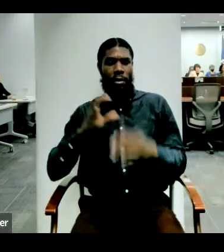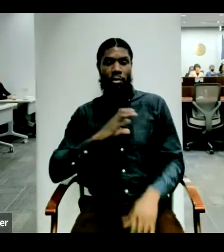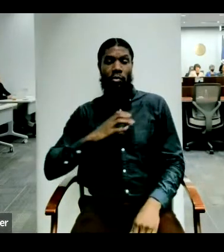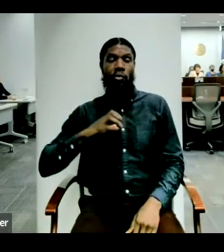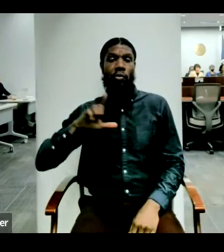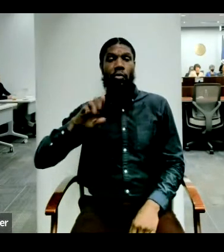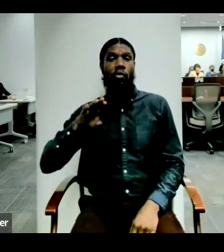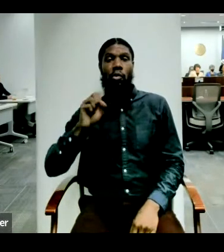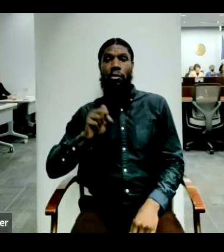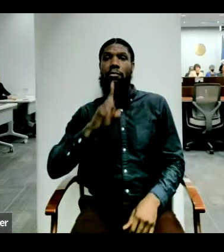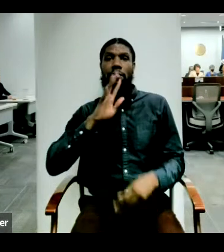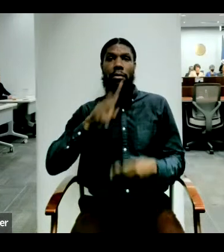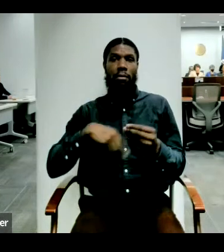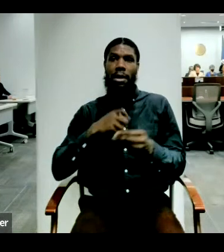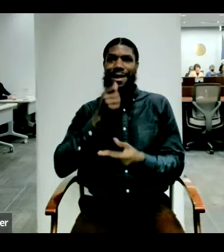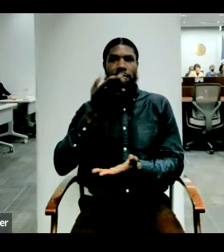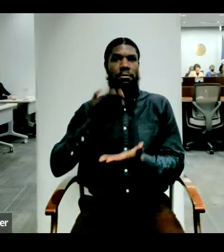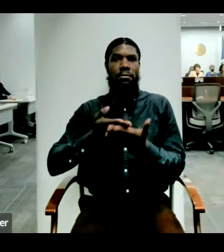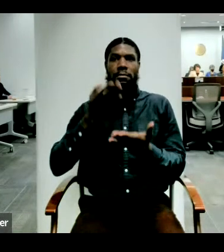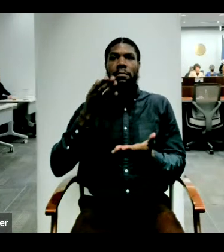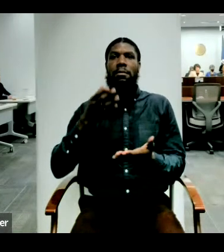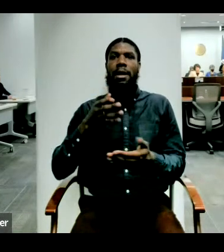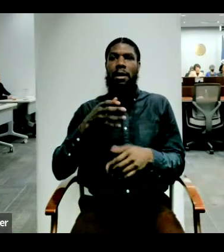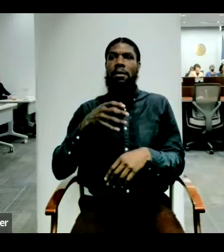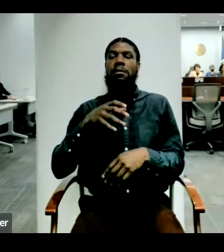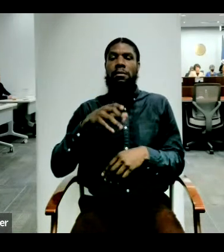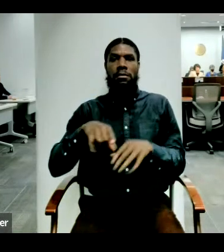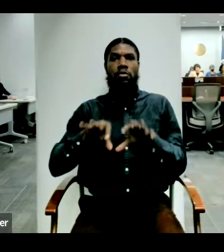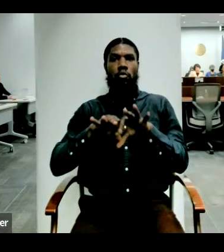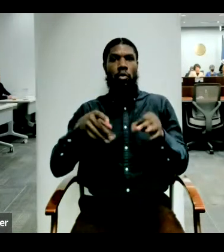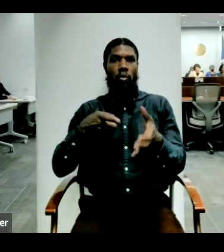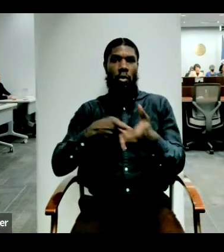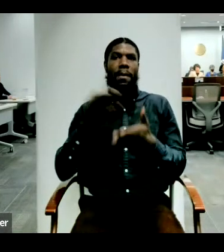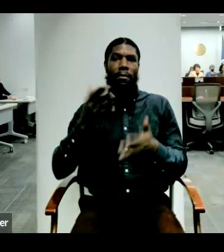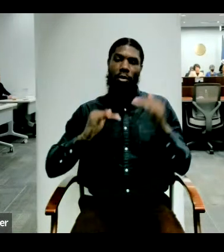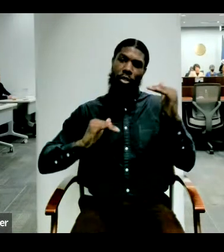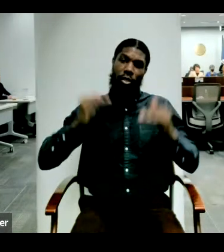requirements. That may have a disproportionate impact. Individual employees may not realize